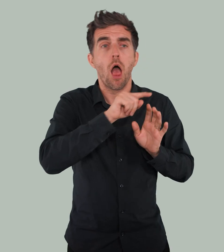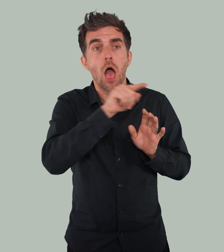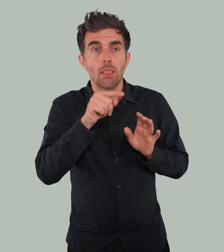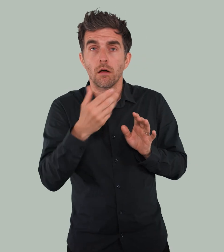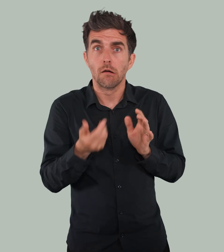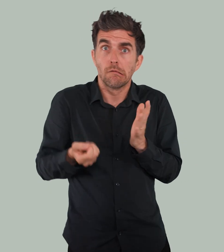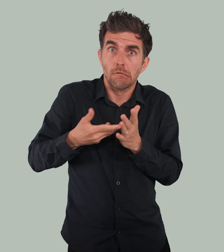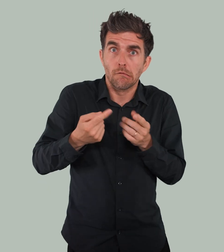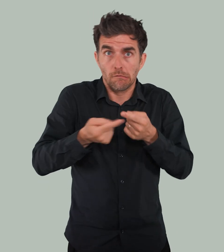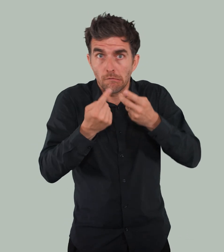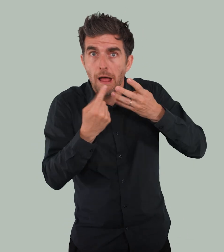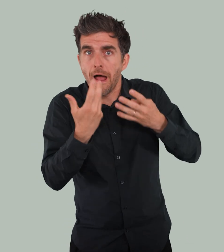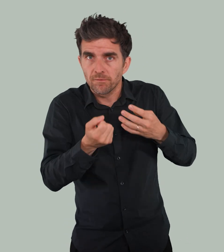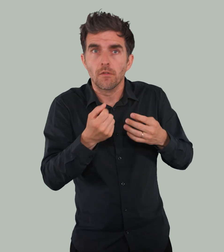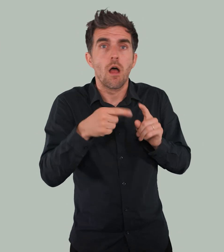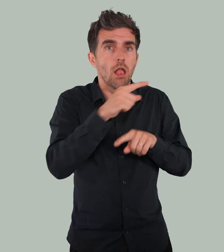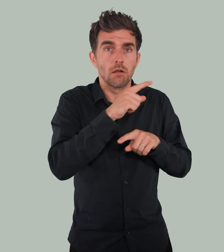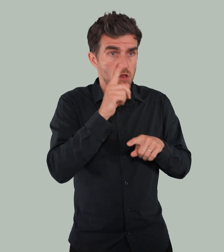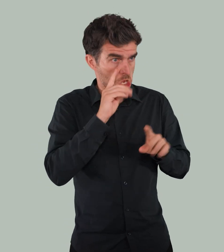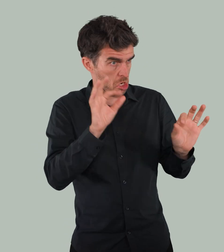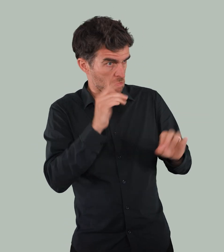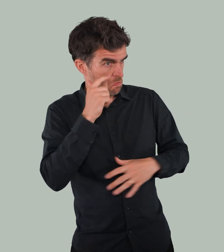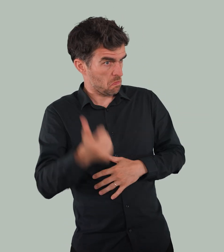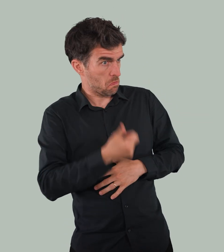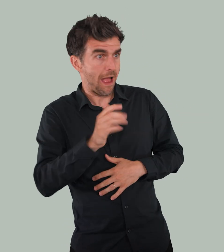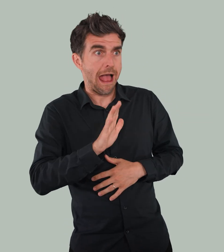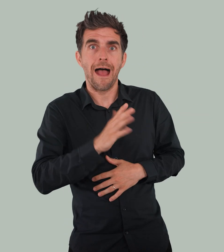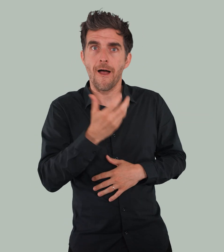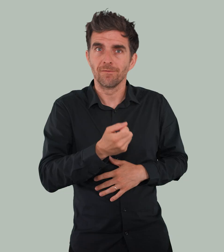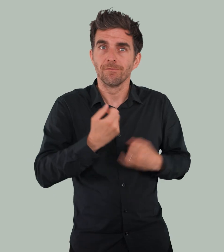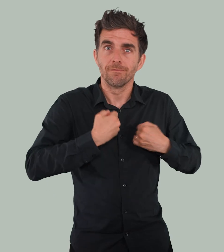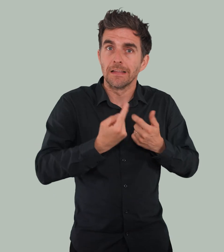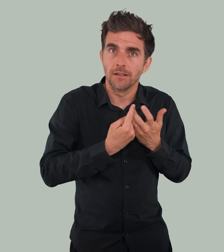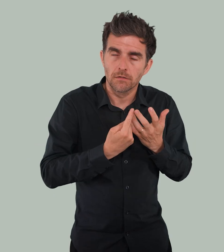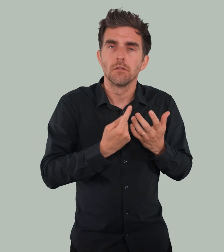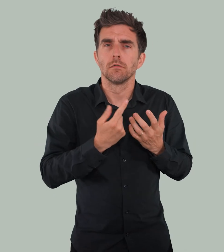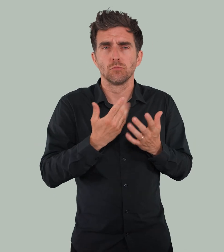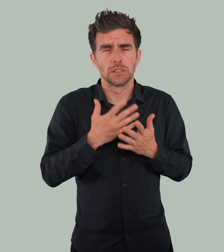multiple conditions, and less visible conditions, who describe